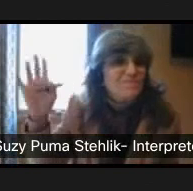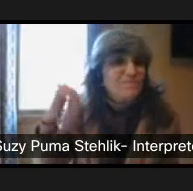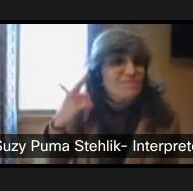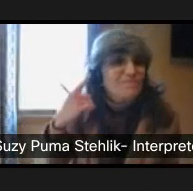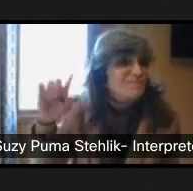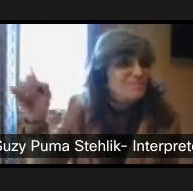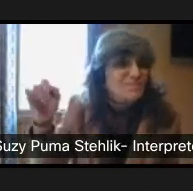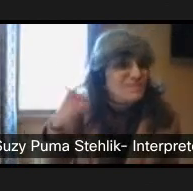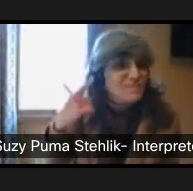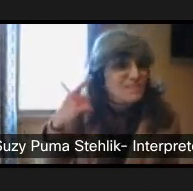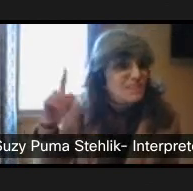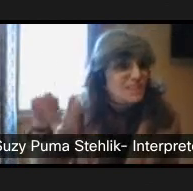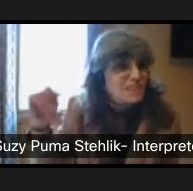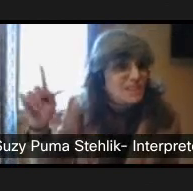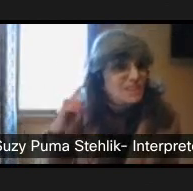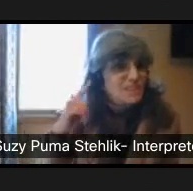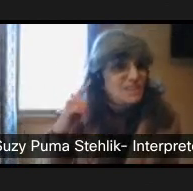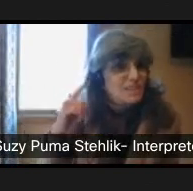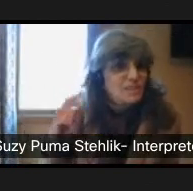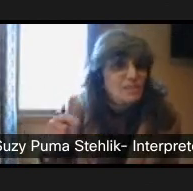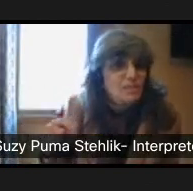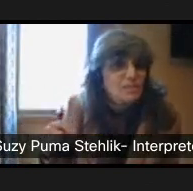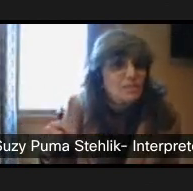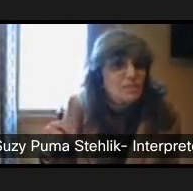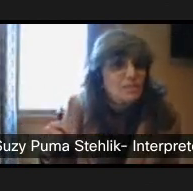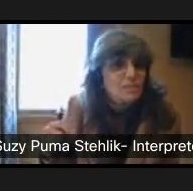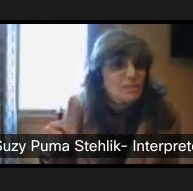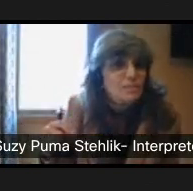And this hearing proficiency, or.